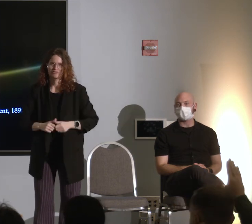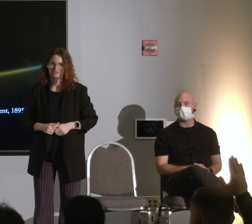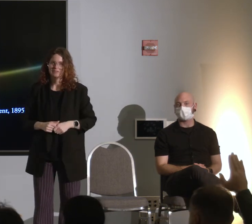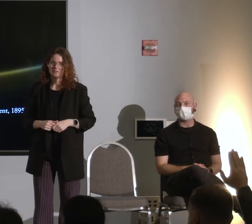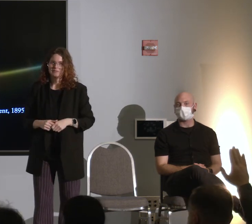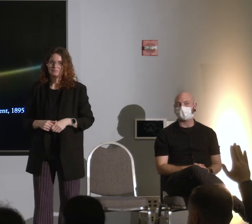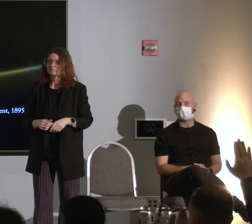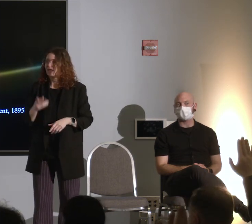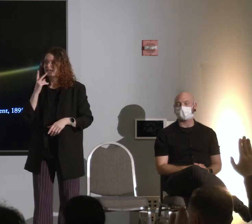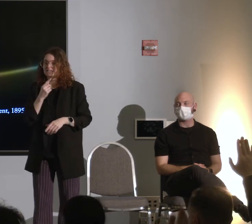I see the hand here.